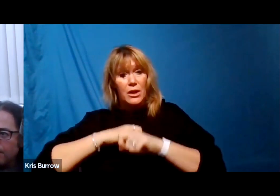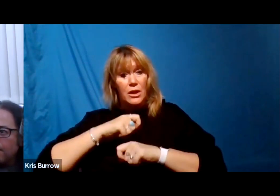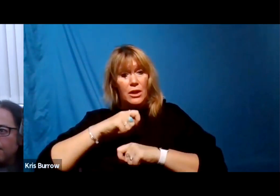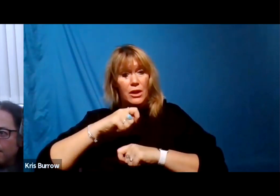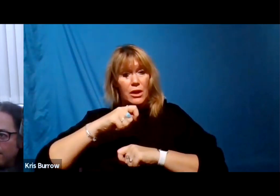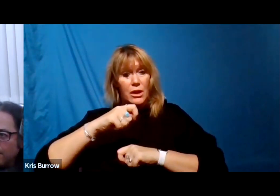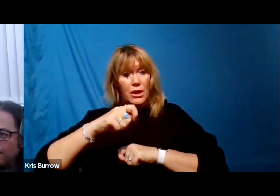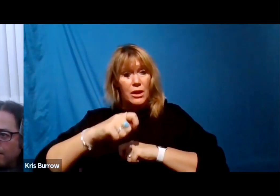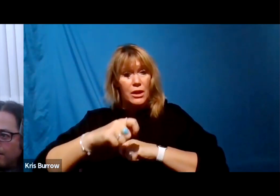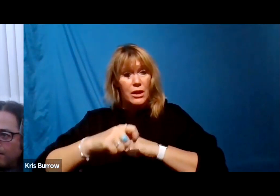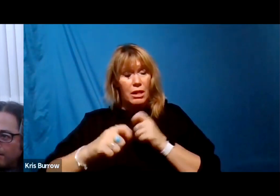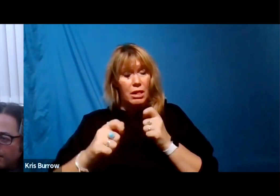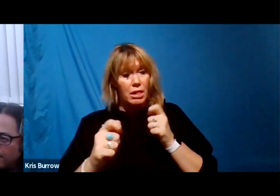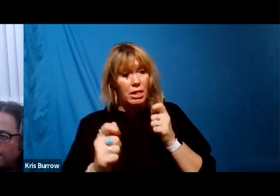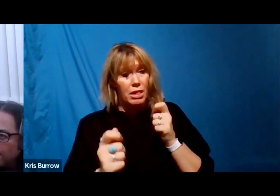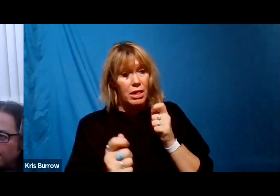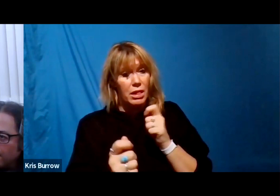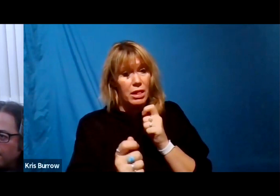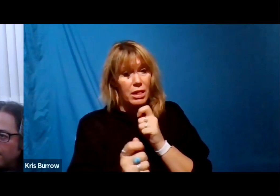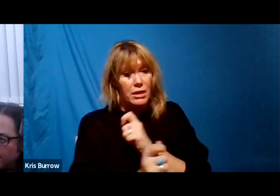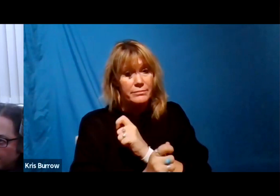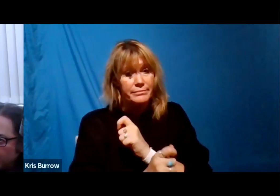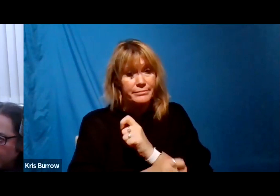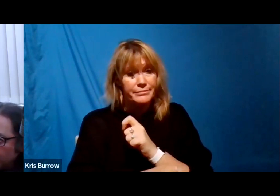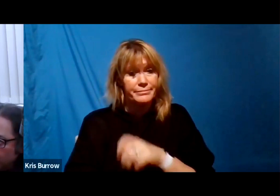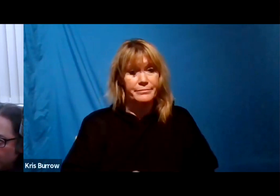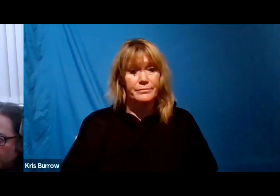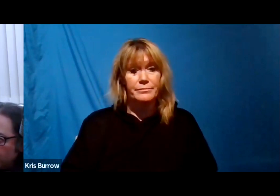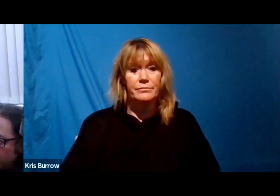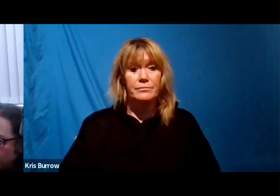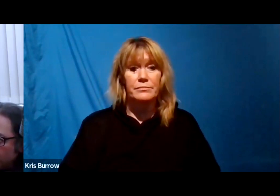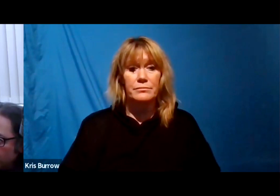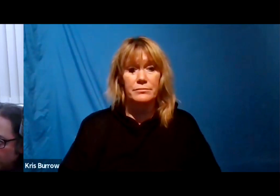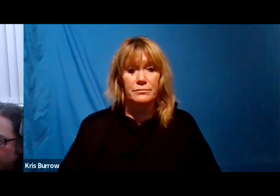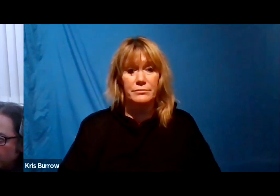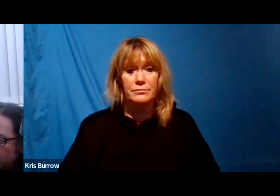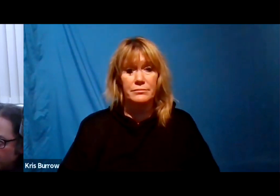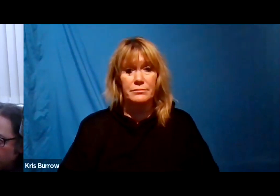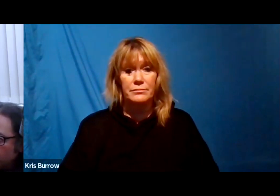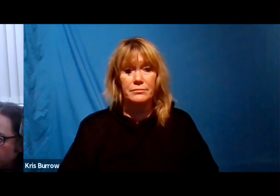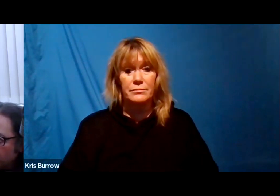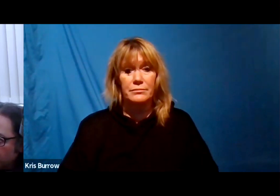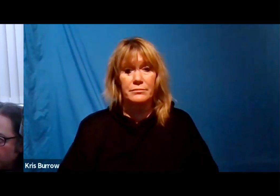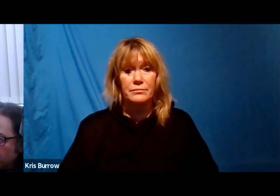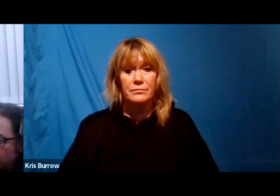Joe public, disenchanted Jobless squaddies, reprimanded